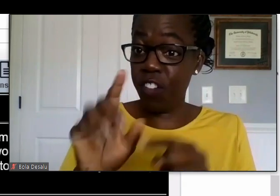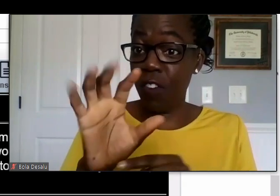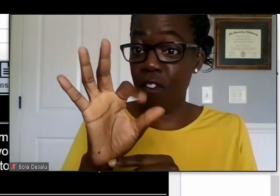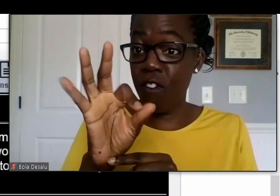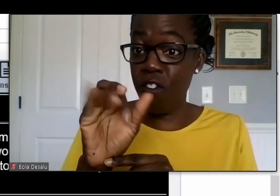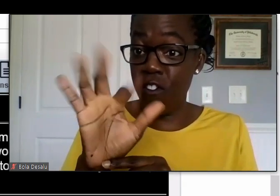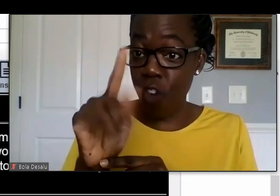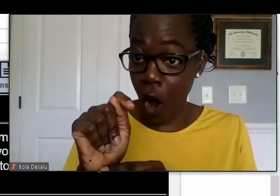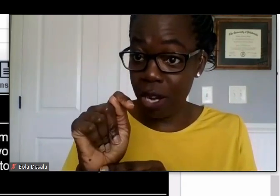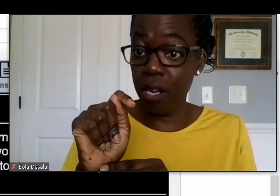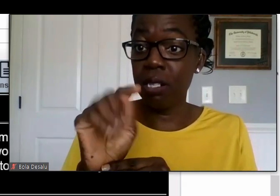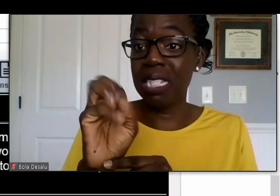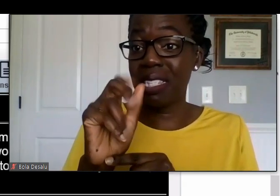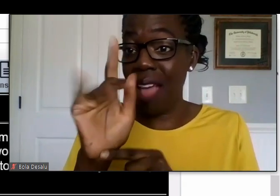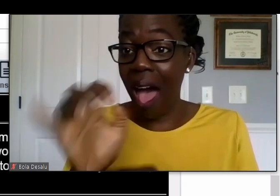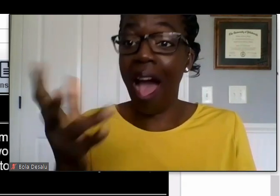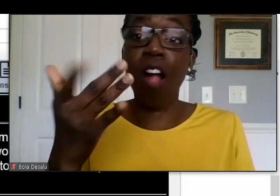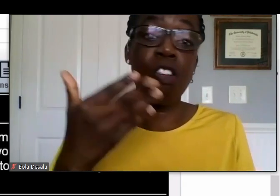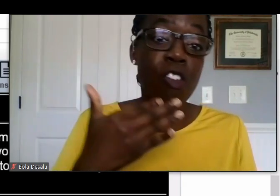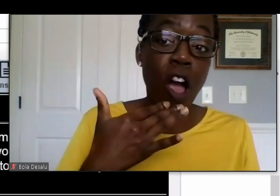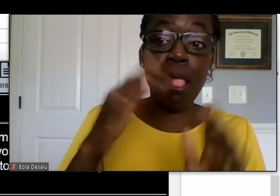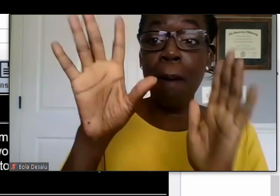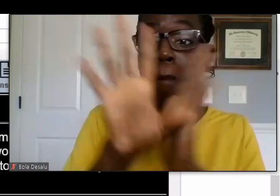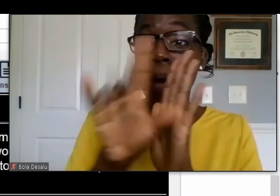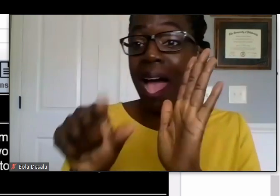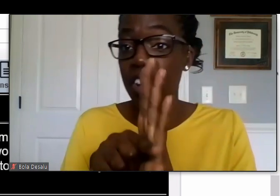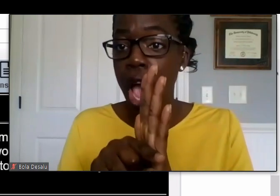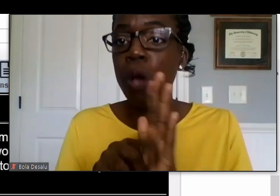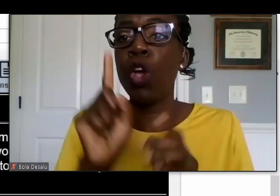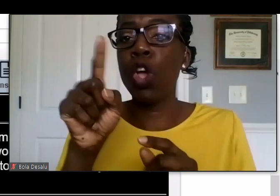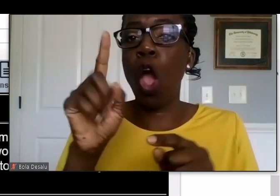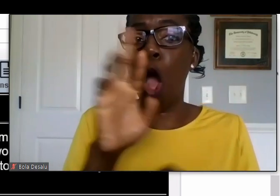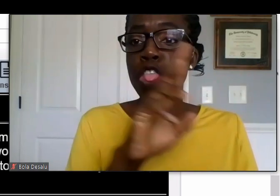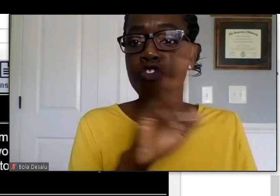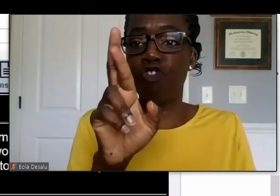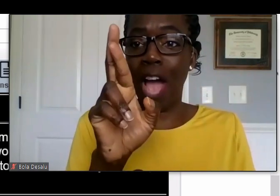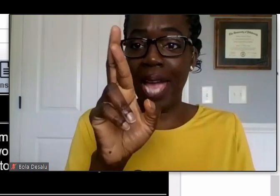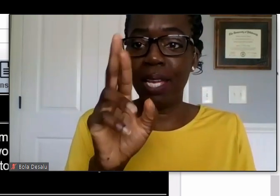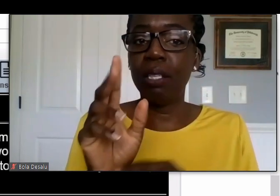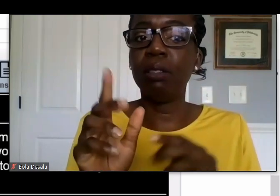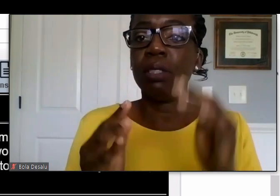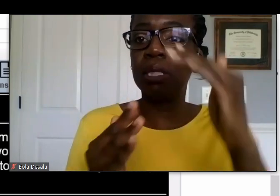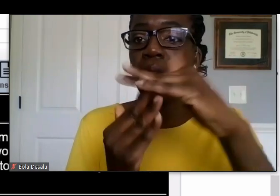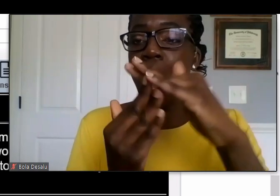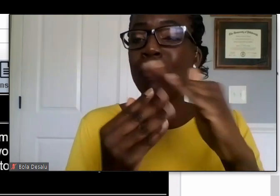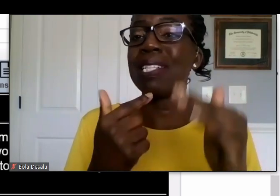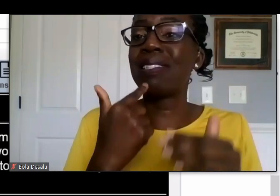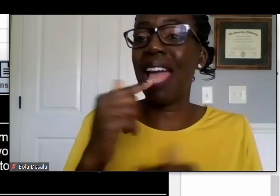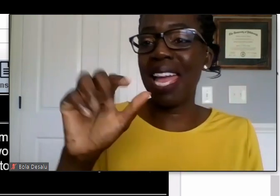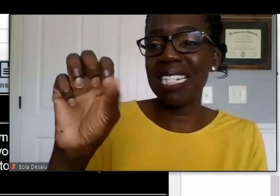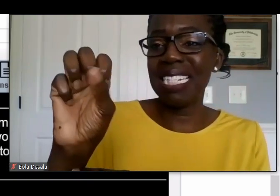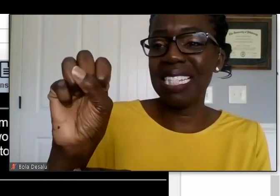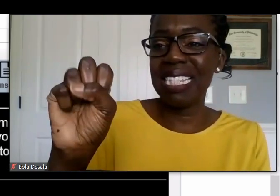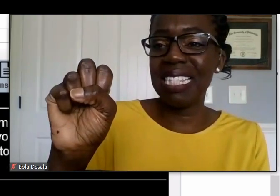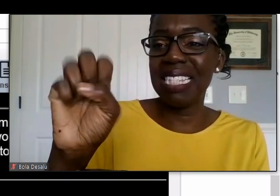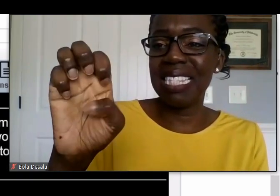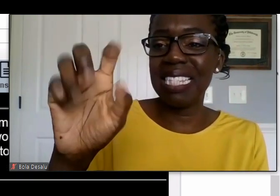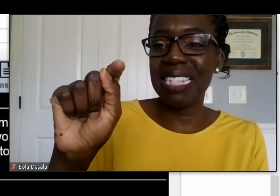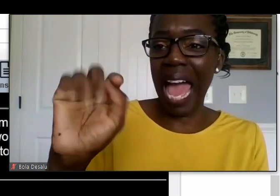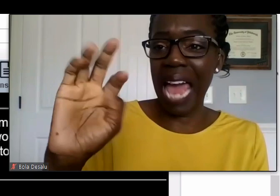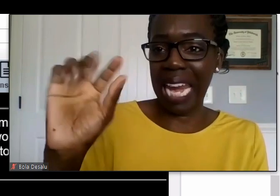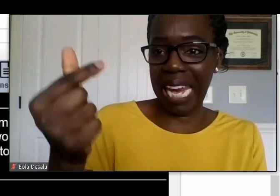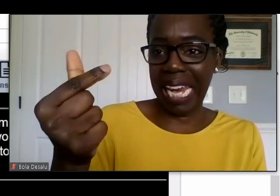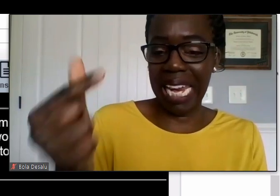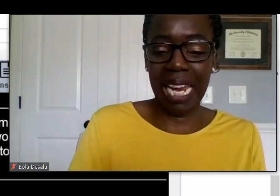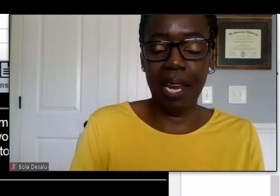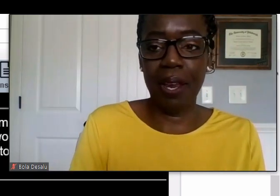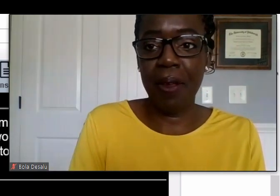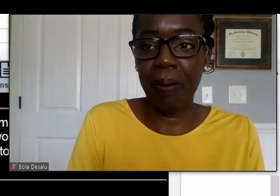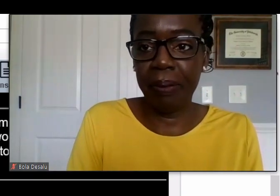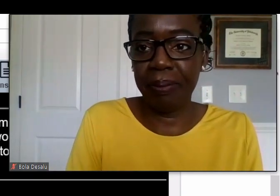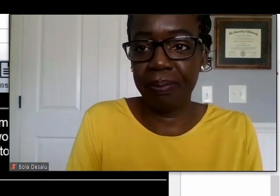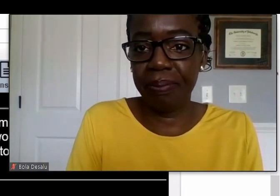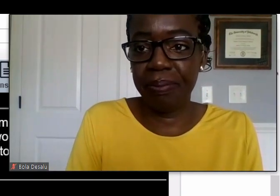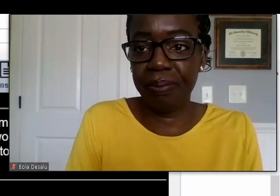If you want to change the style, size of the font then you go to your right side that says settings.